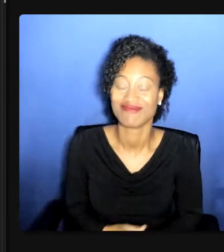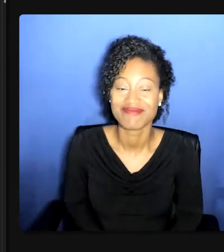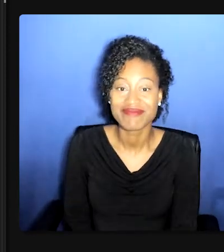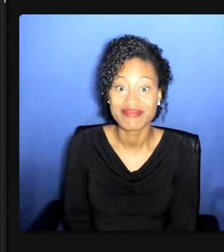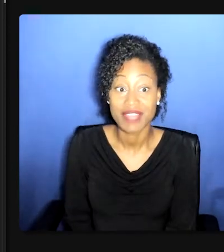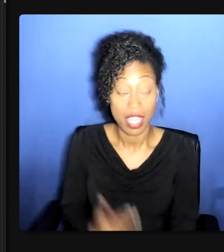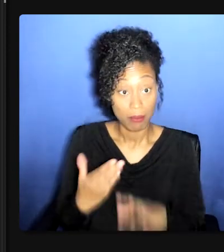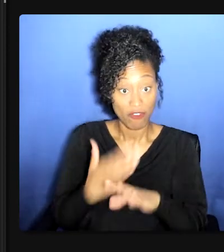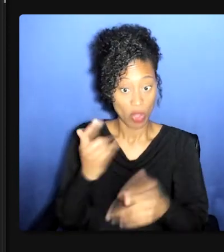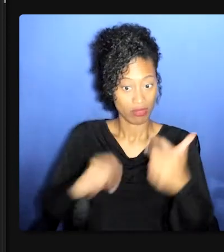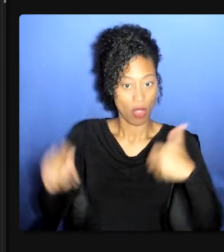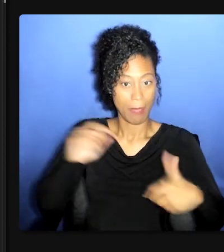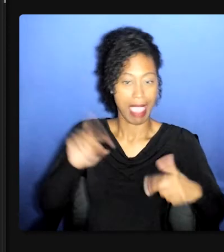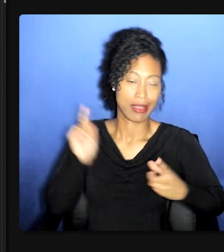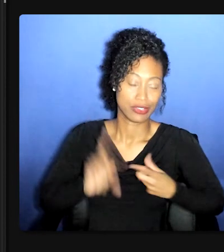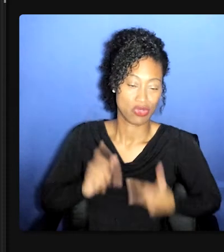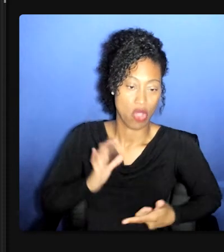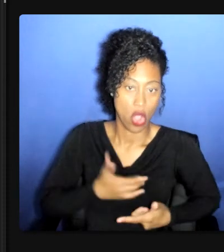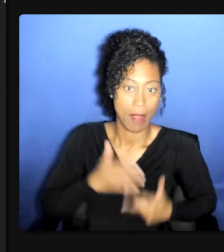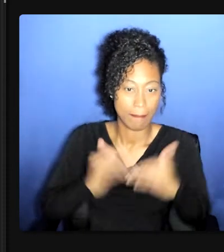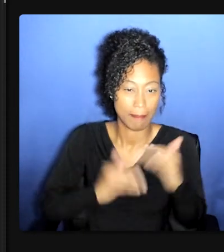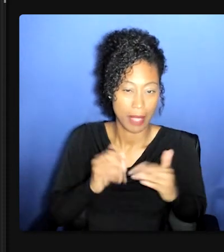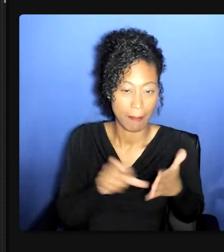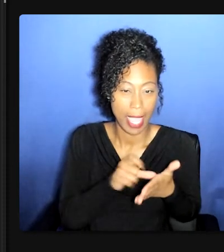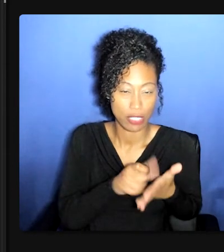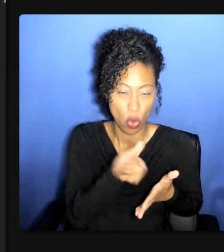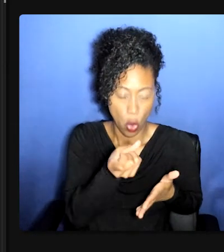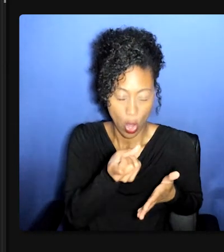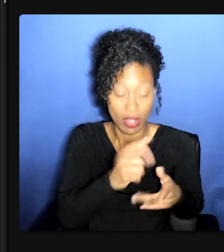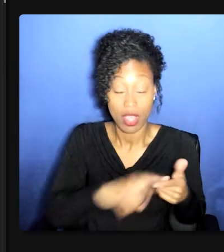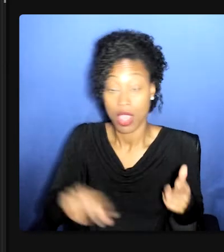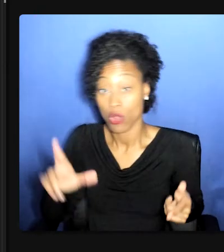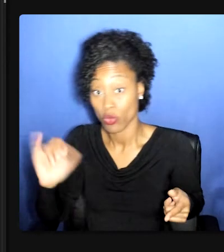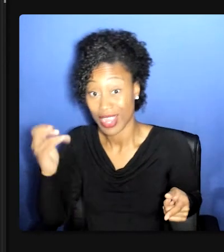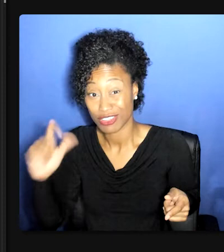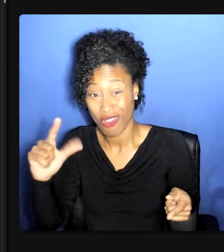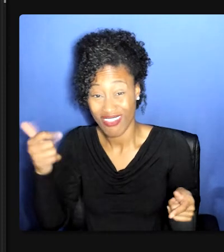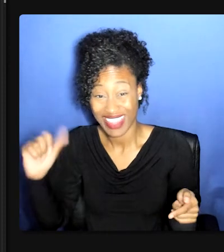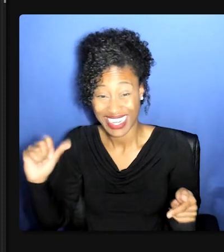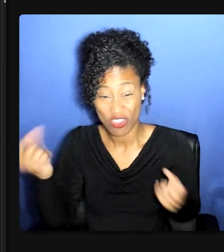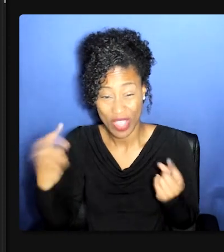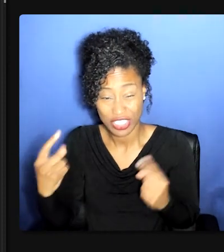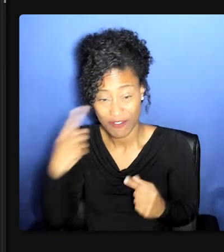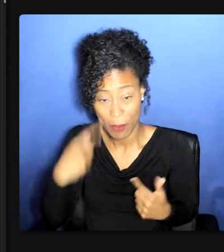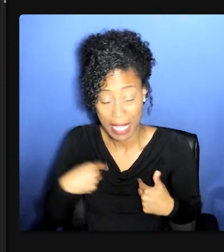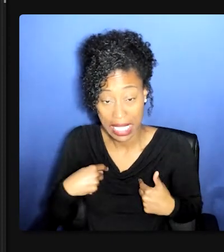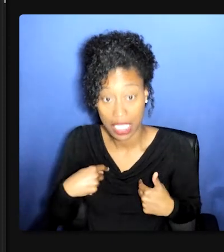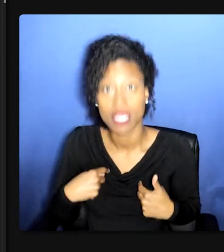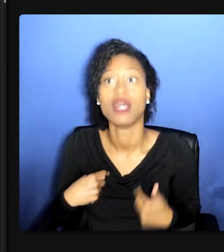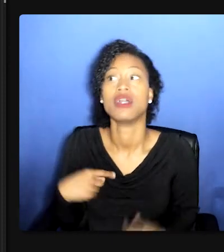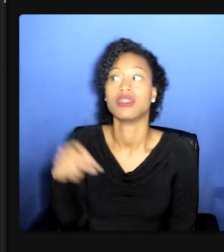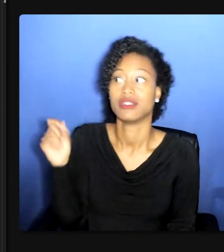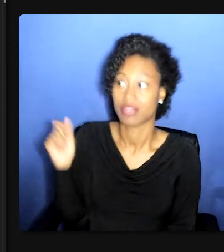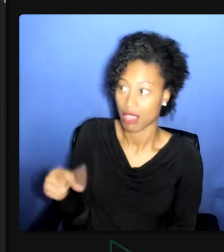Before we go back to our build page Rachel, do you have any questions?